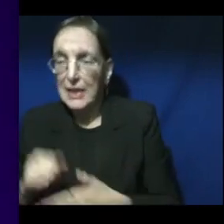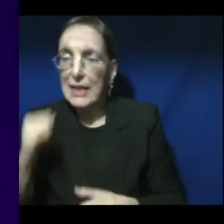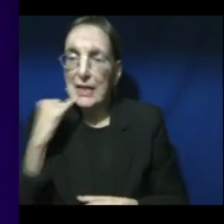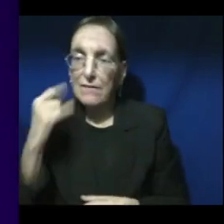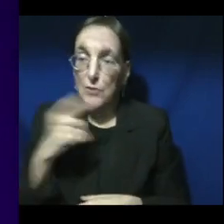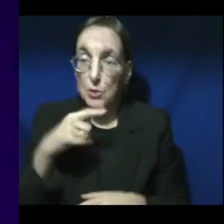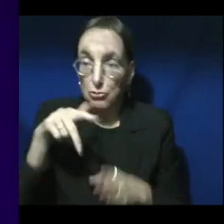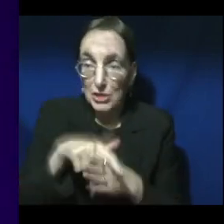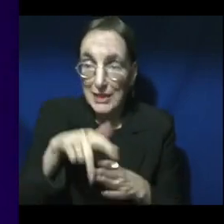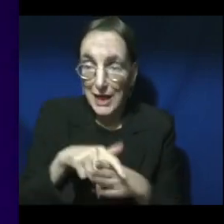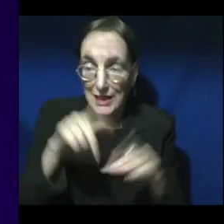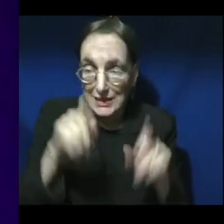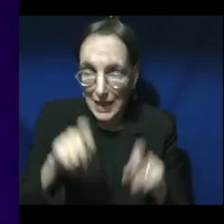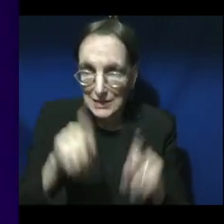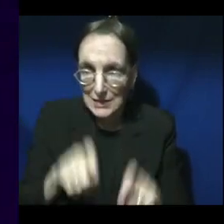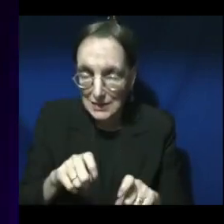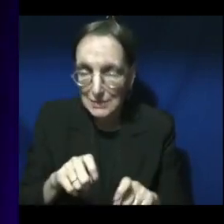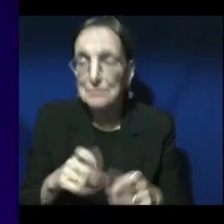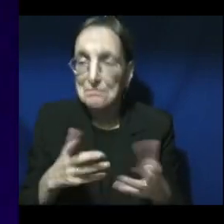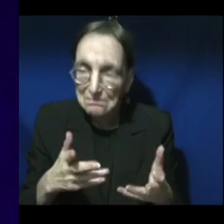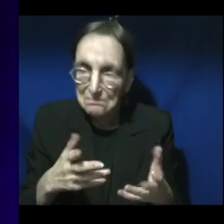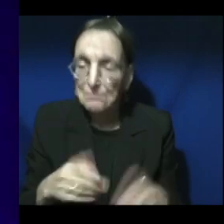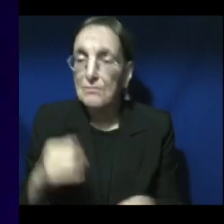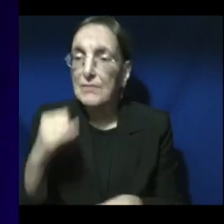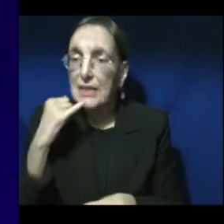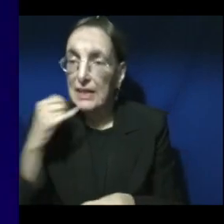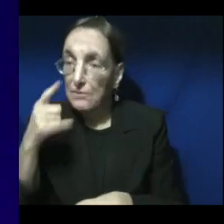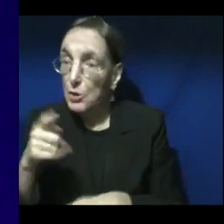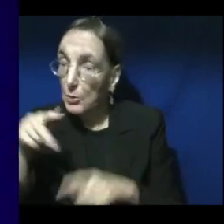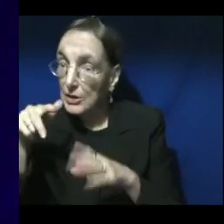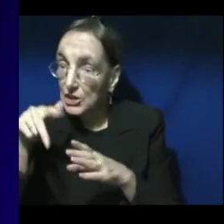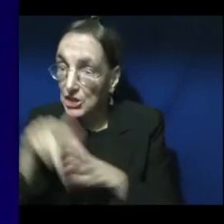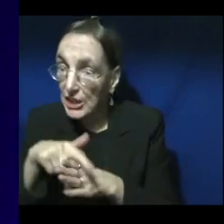less likely to do it, right? And so by framing negative actions as negative identities, it will